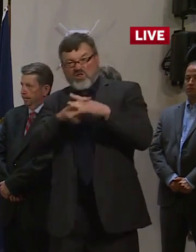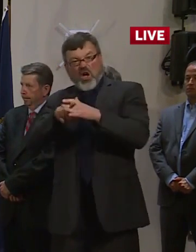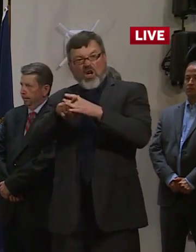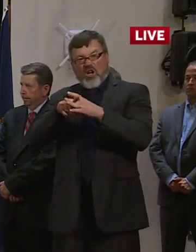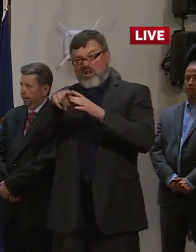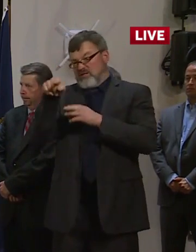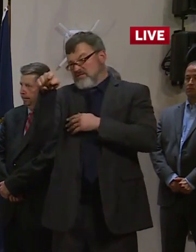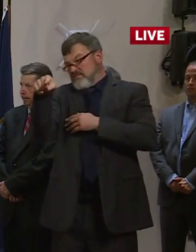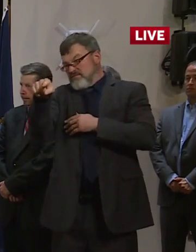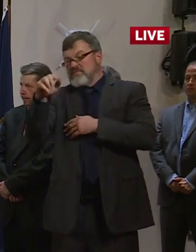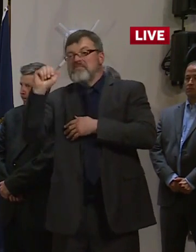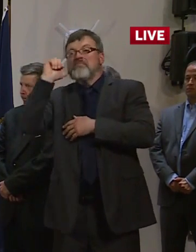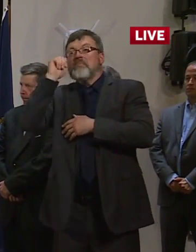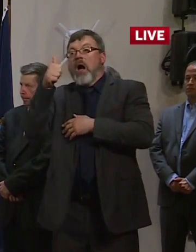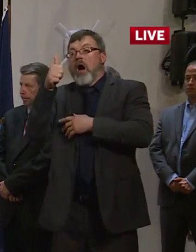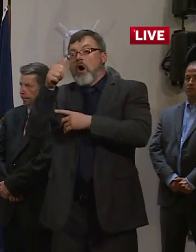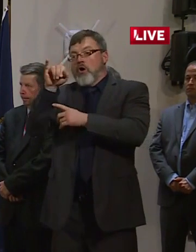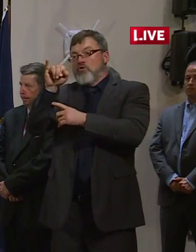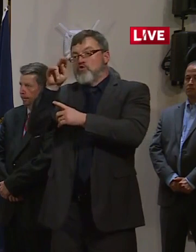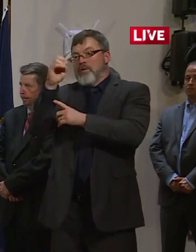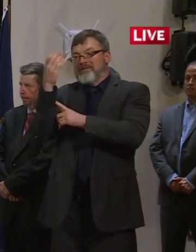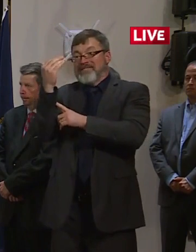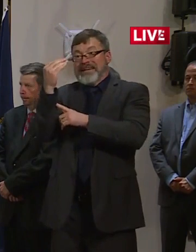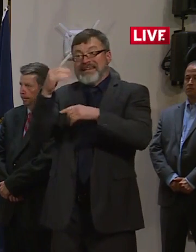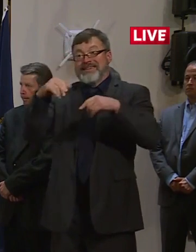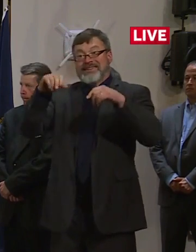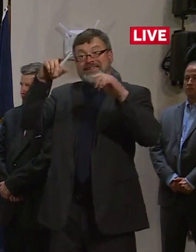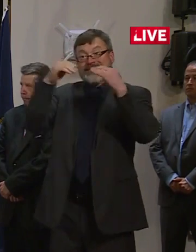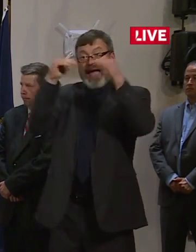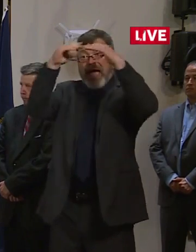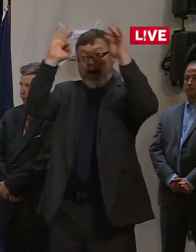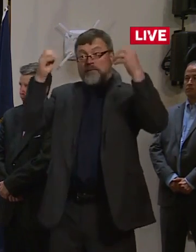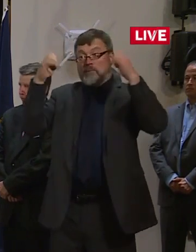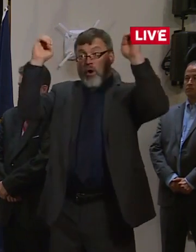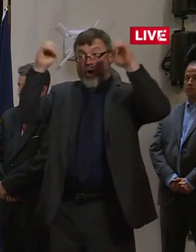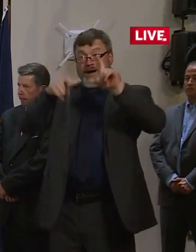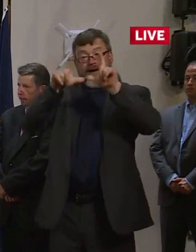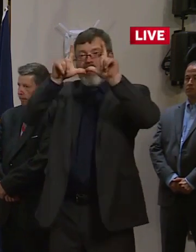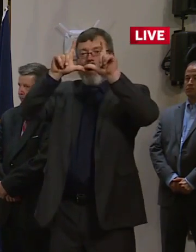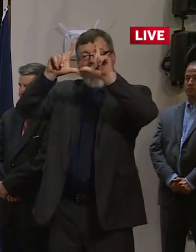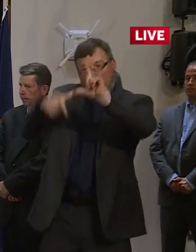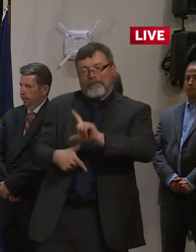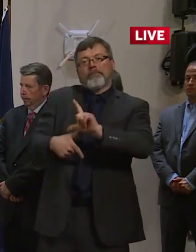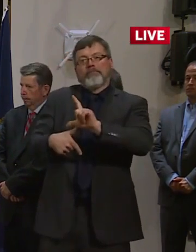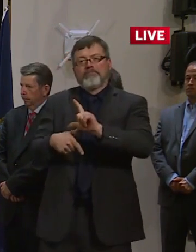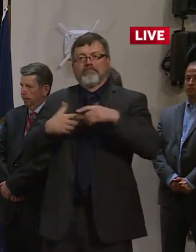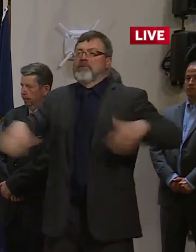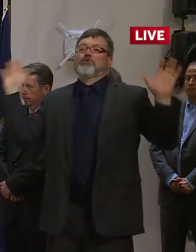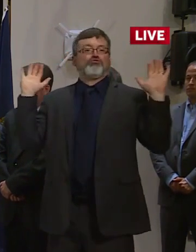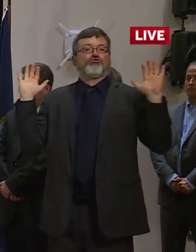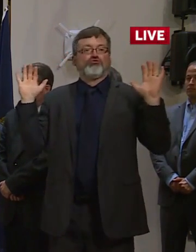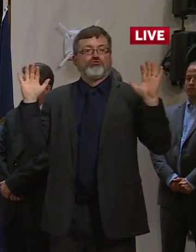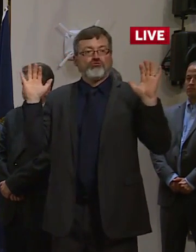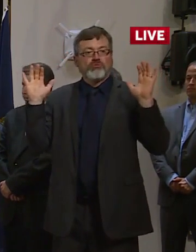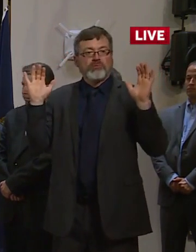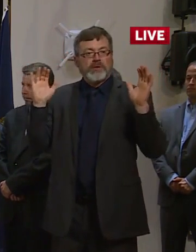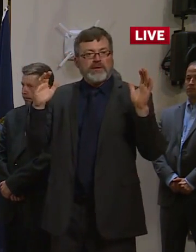LIFTING ALL REMAINING STATE PANDEMIC RESTRICTIONS AND EMERGENCIES, JUNE 15 TOMORROW.